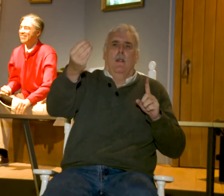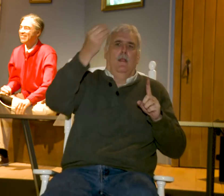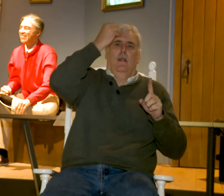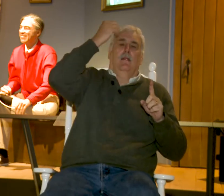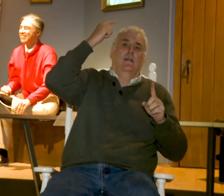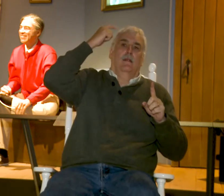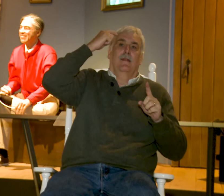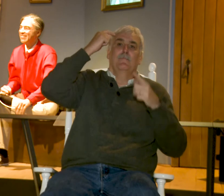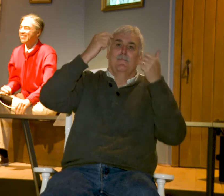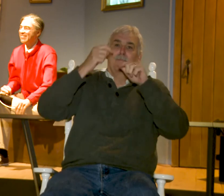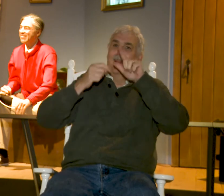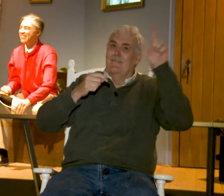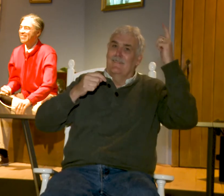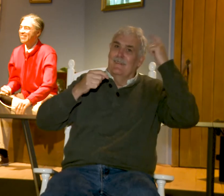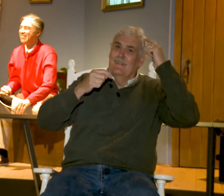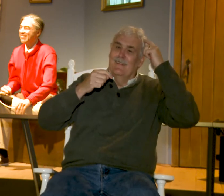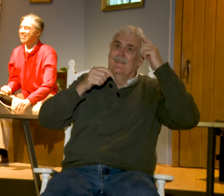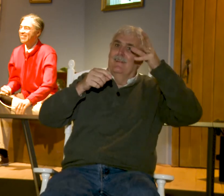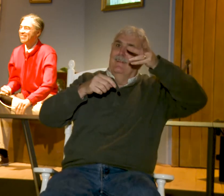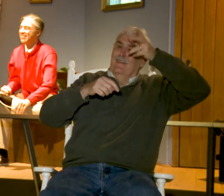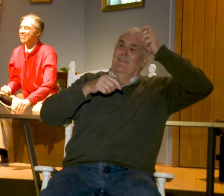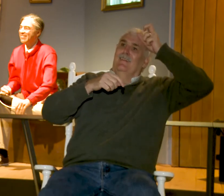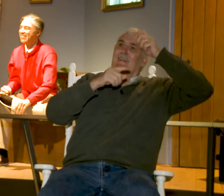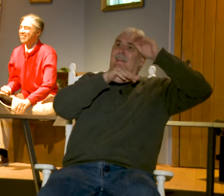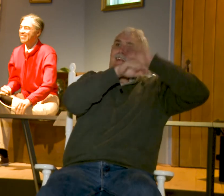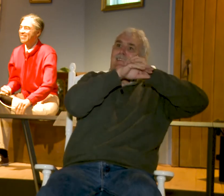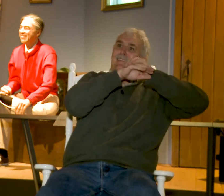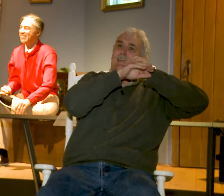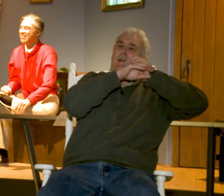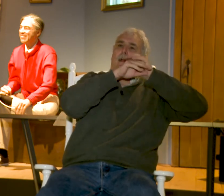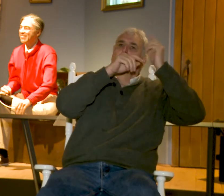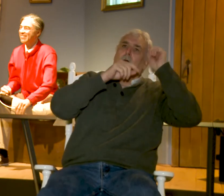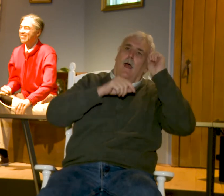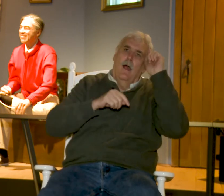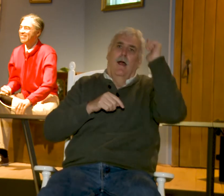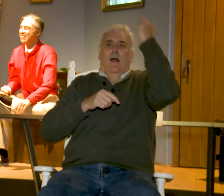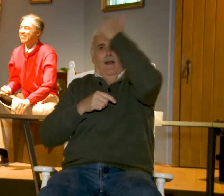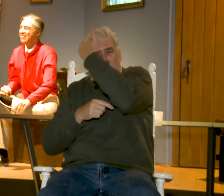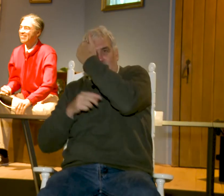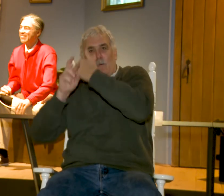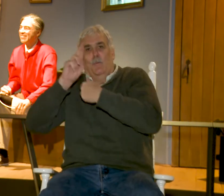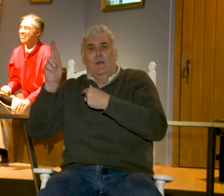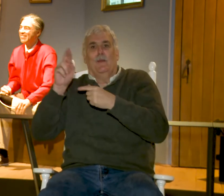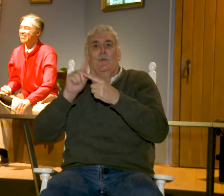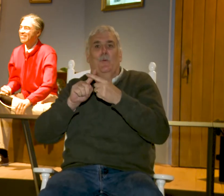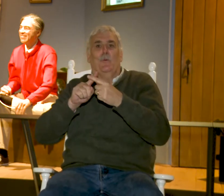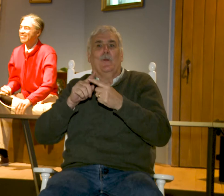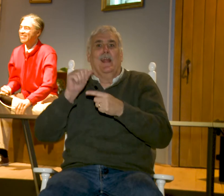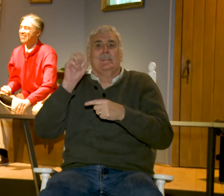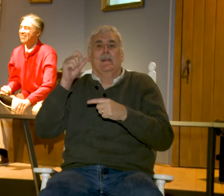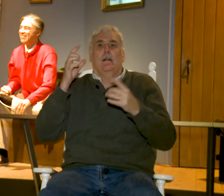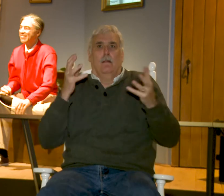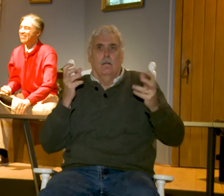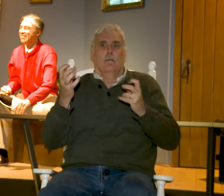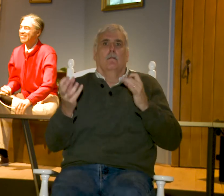When the information entered the brain, it was the left brain that processed the English then transferred the information to the right brain for ASL. The actors tried to